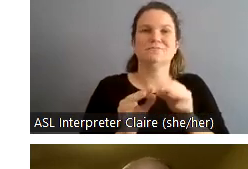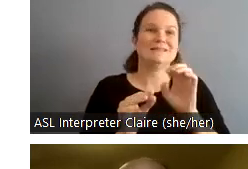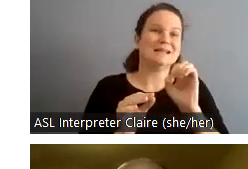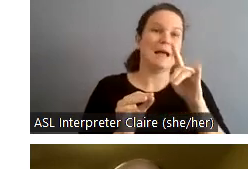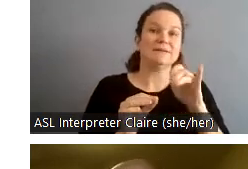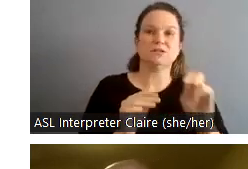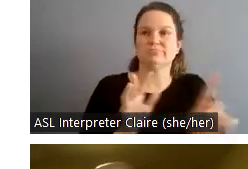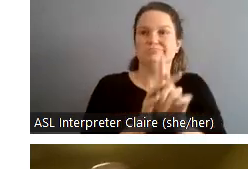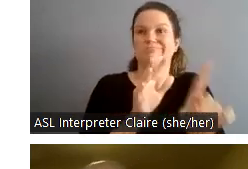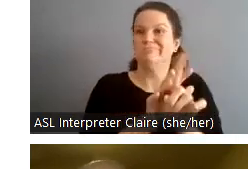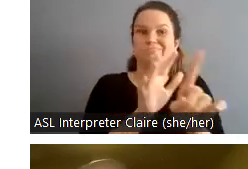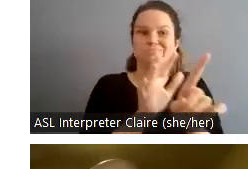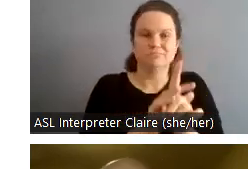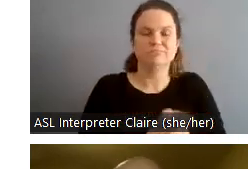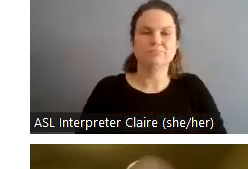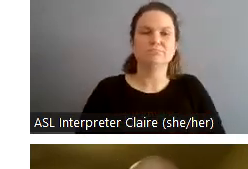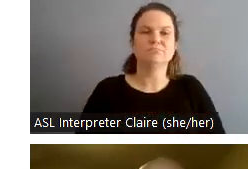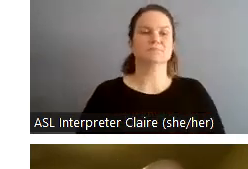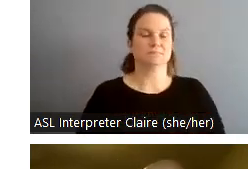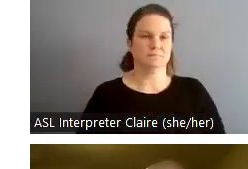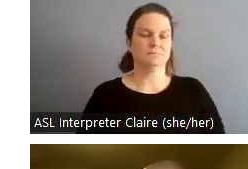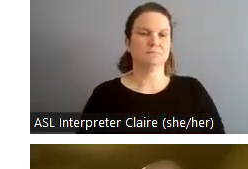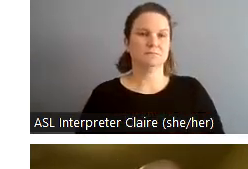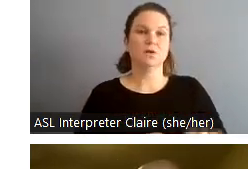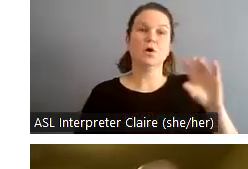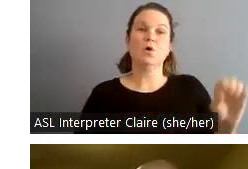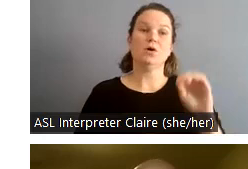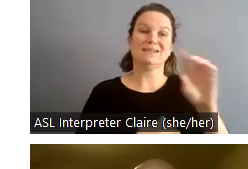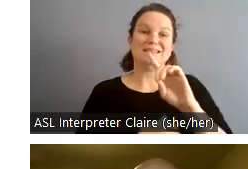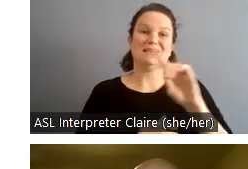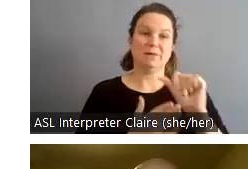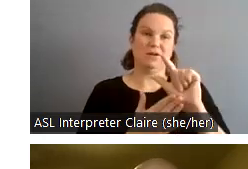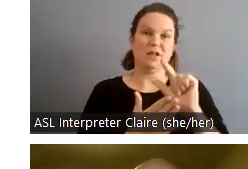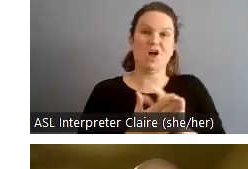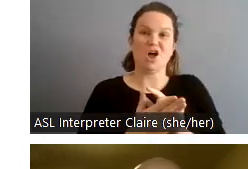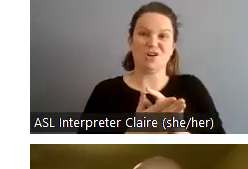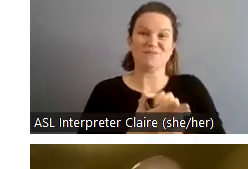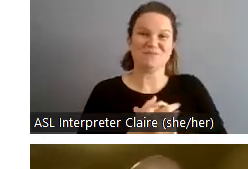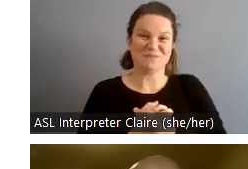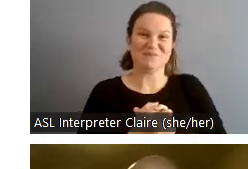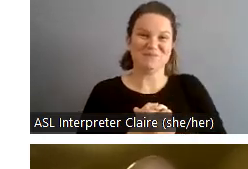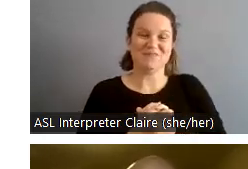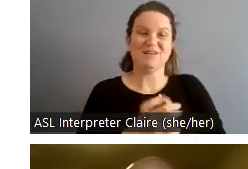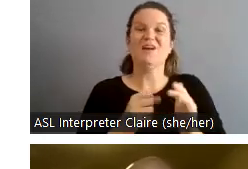another slide, please. Oregon disability law- yes, thank you-